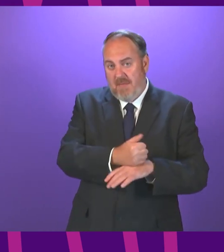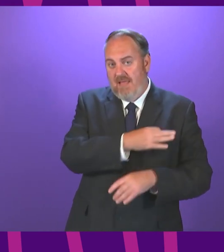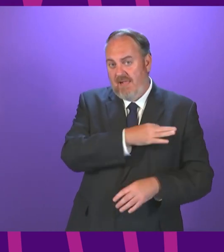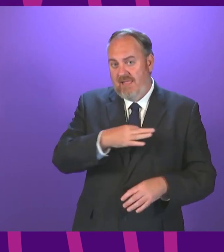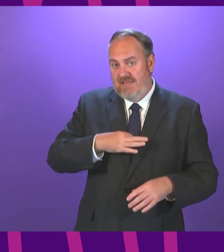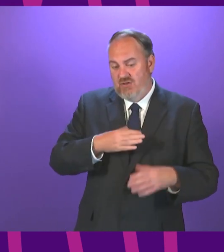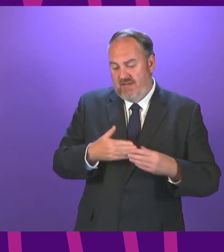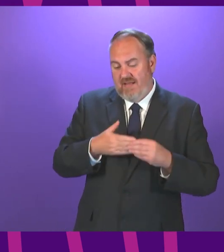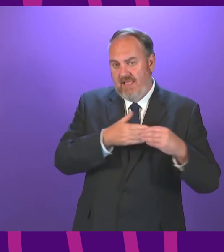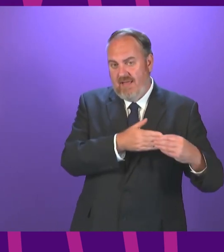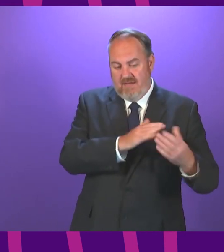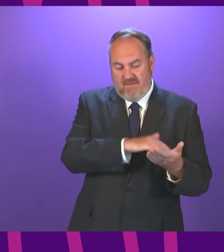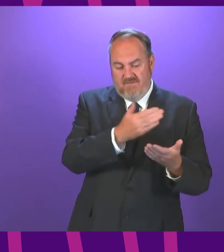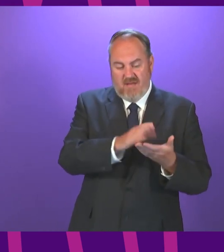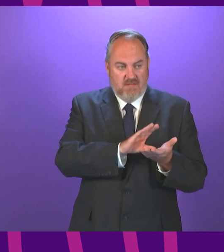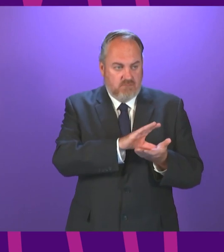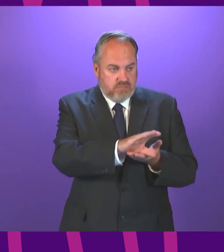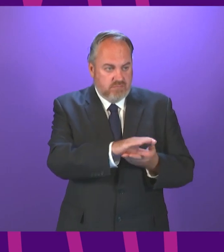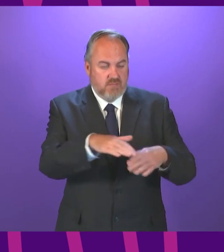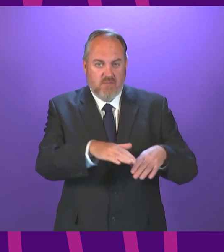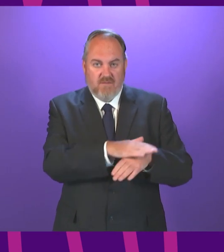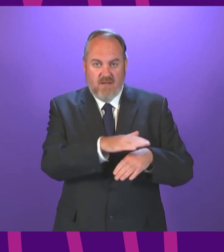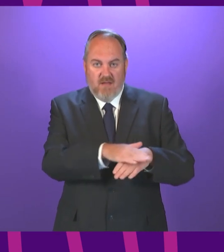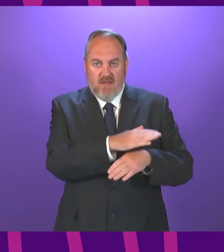with reference to her statement on removing the blanket requirement